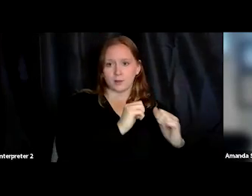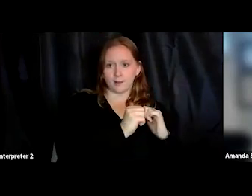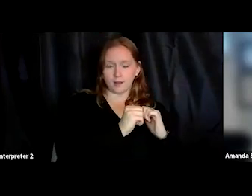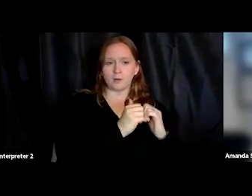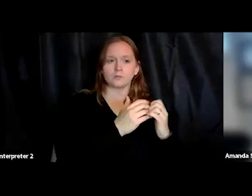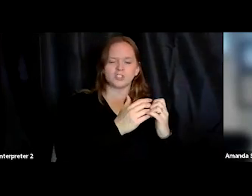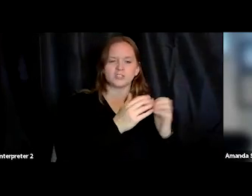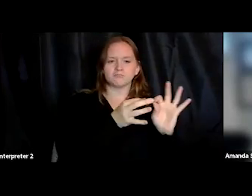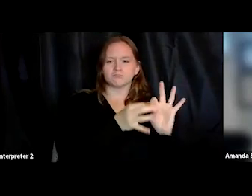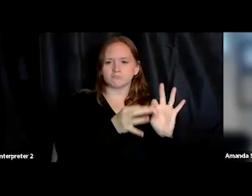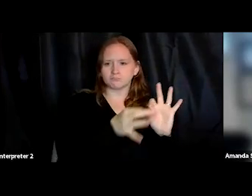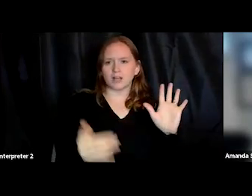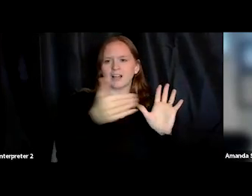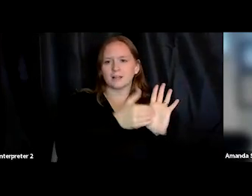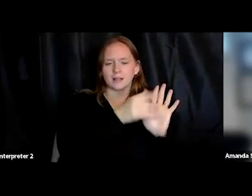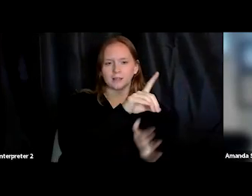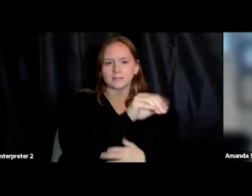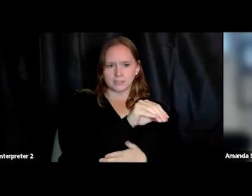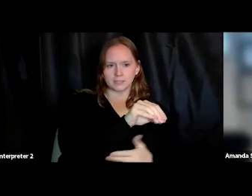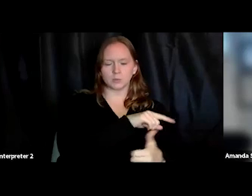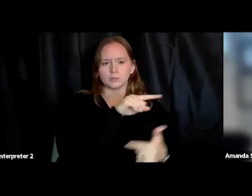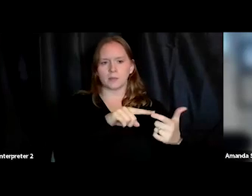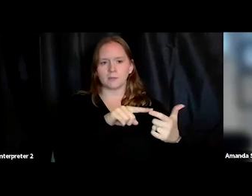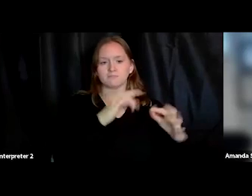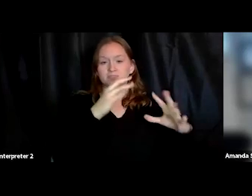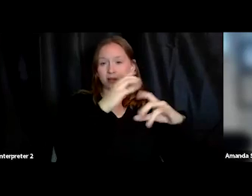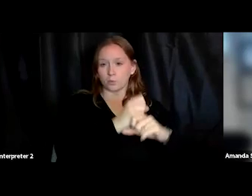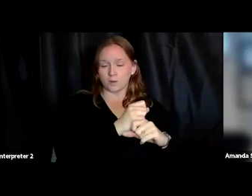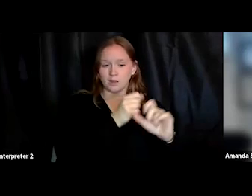summarize some of the key points from the body of the MSR.